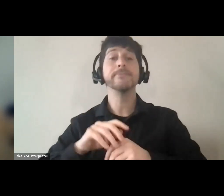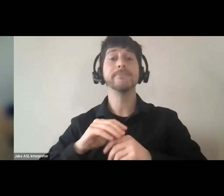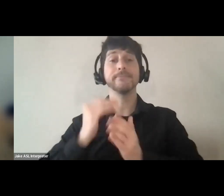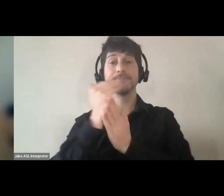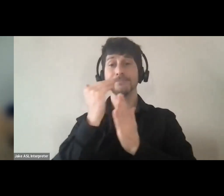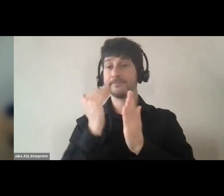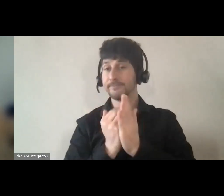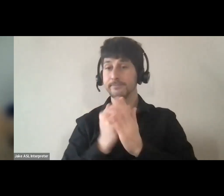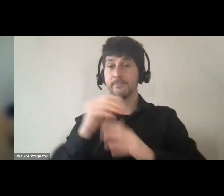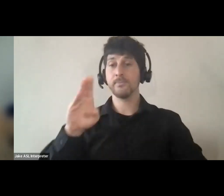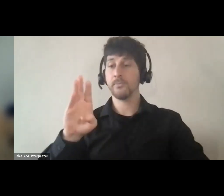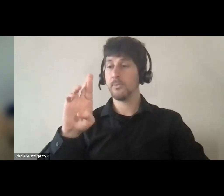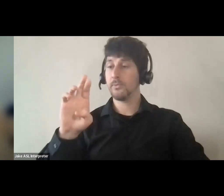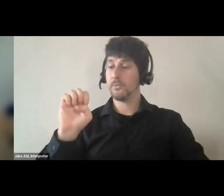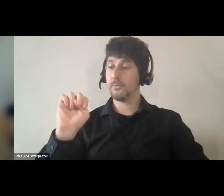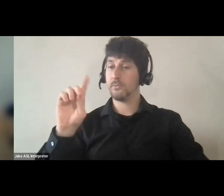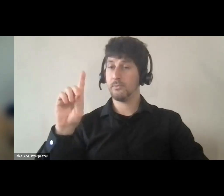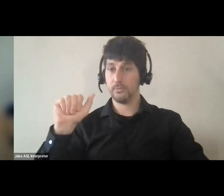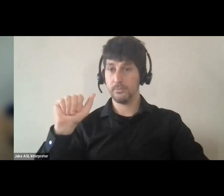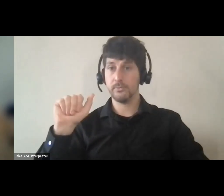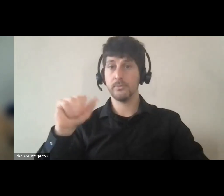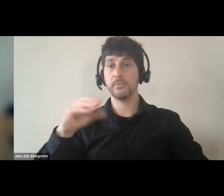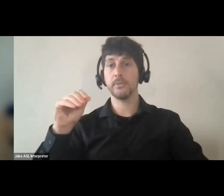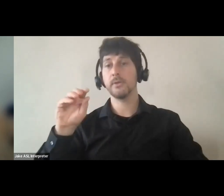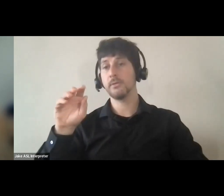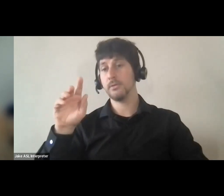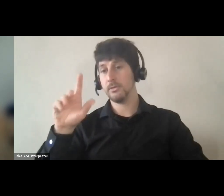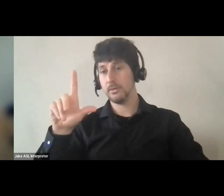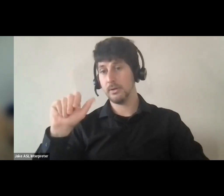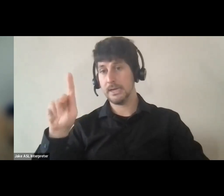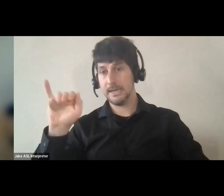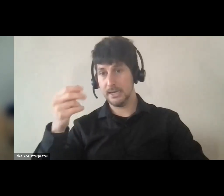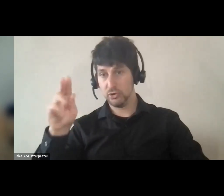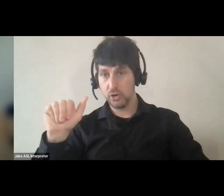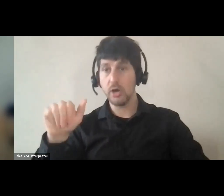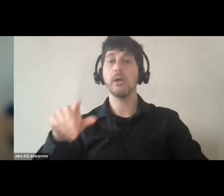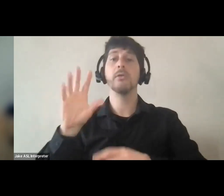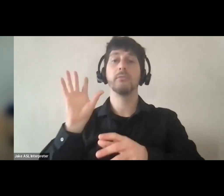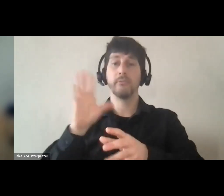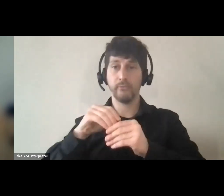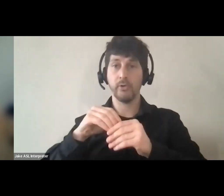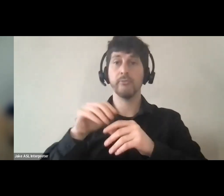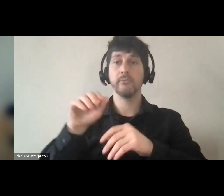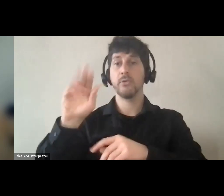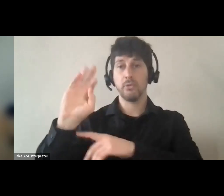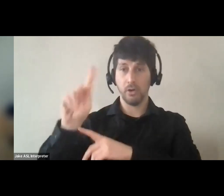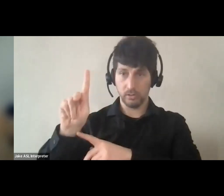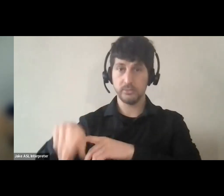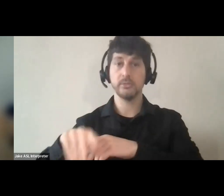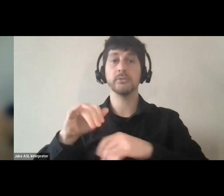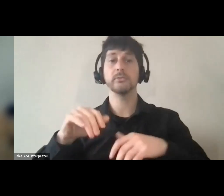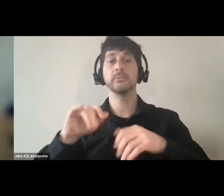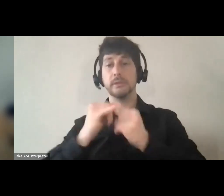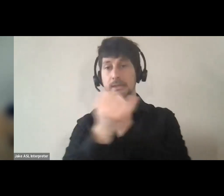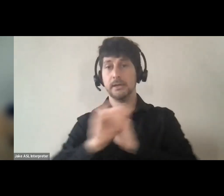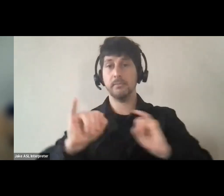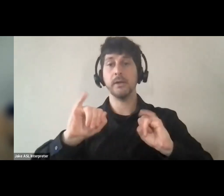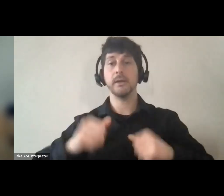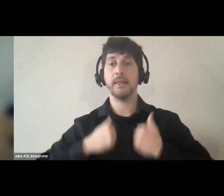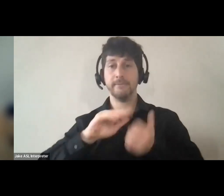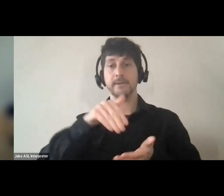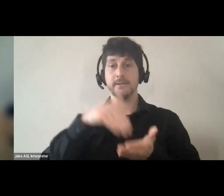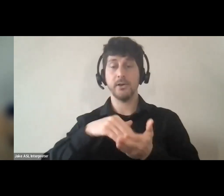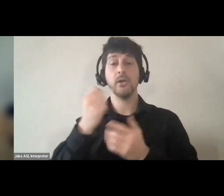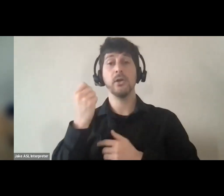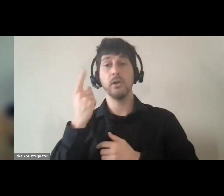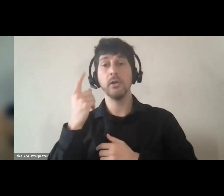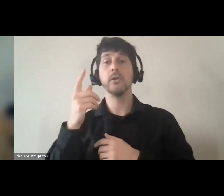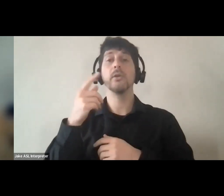And is part of.